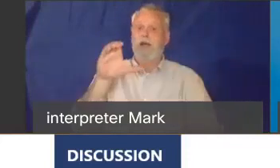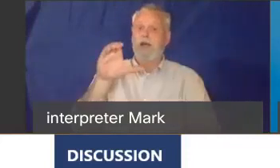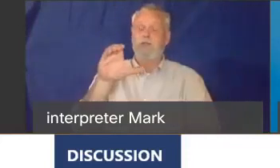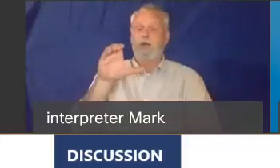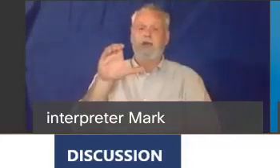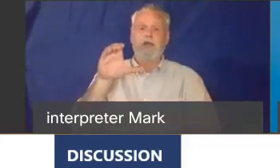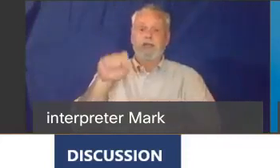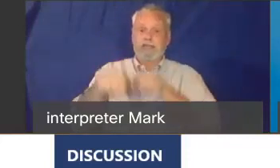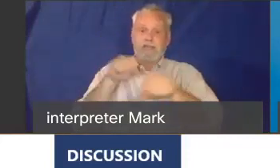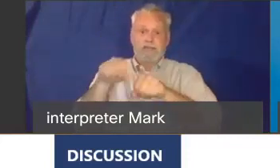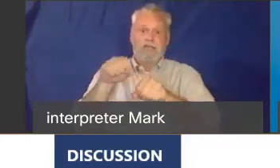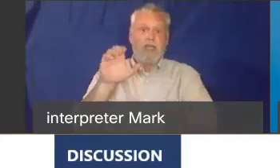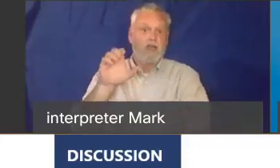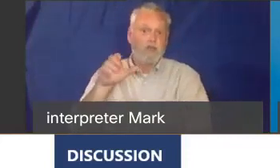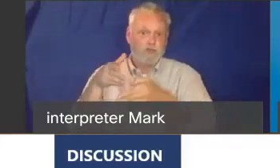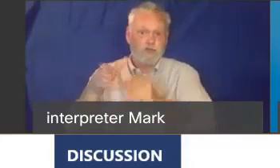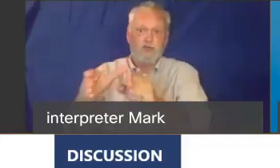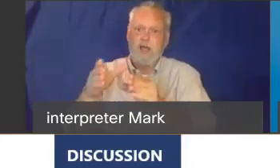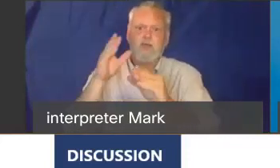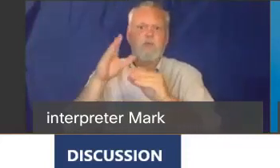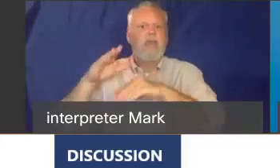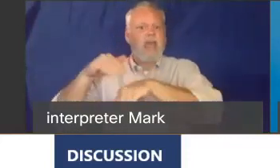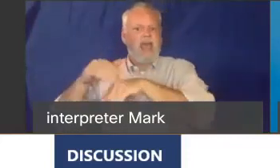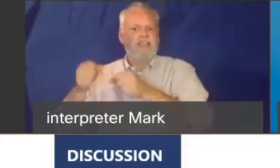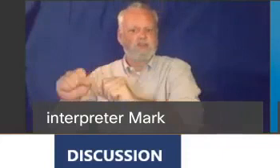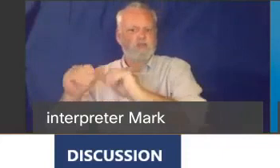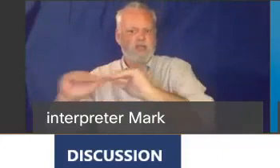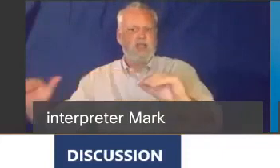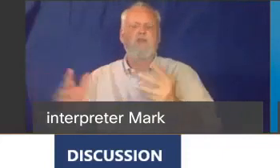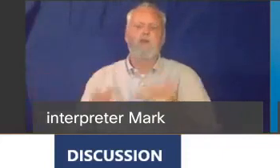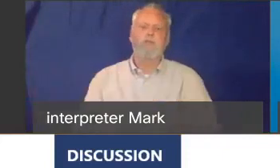So, there will be a curb and there's some existing fencing chain fencing along.